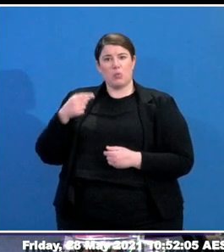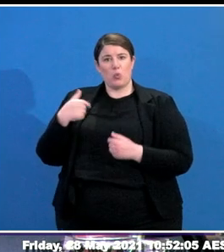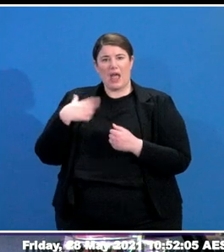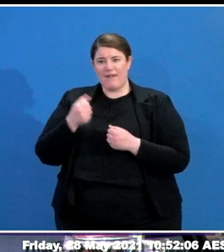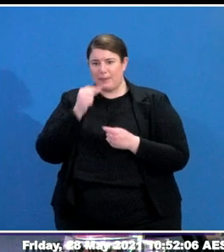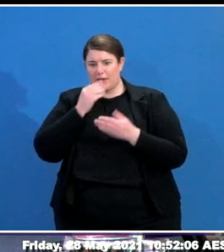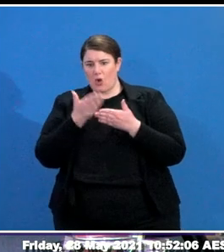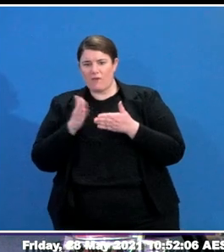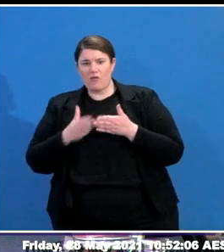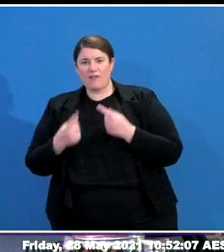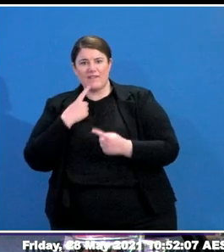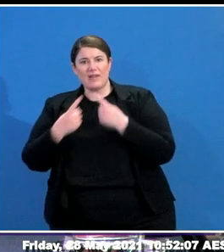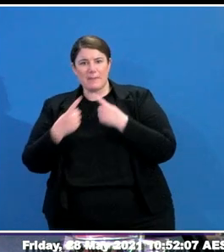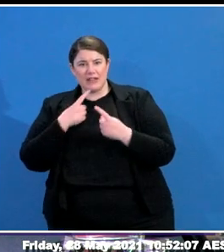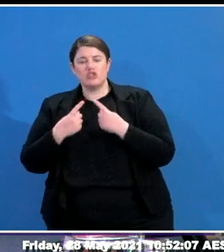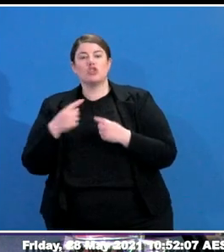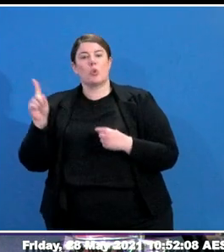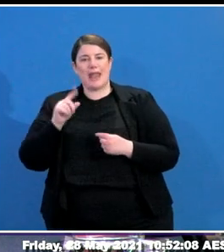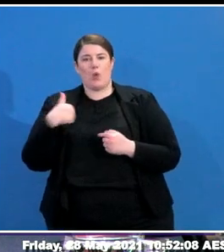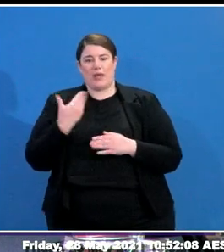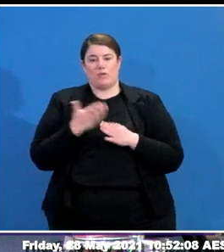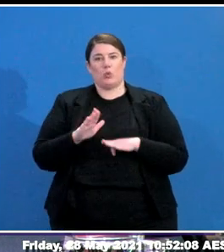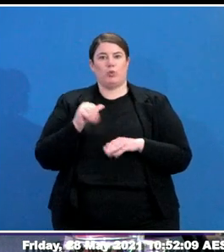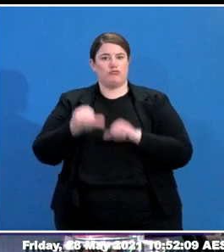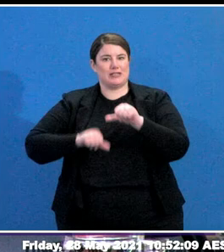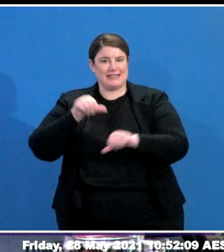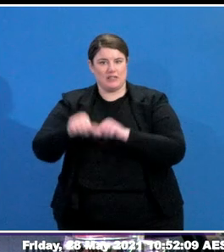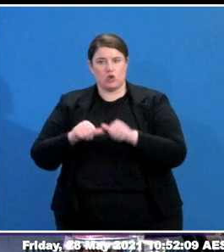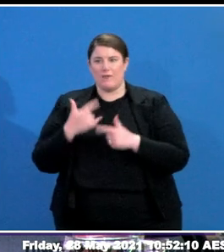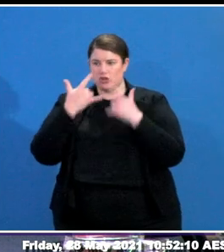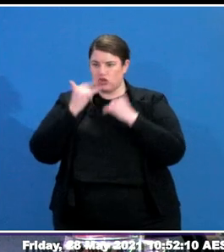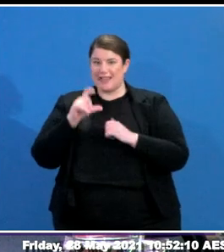being able to check someone's consistency of their CV and whether they